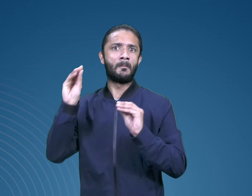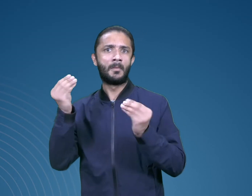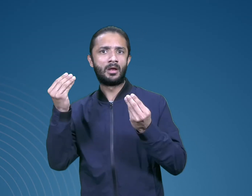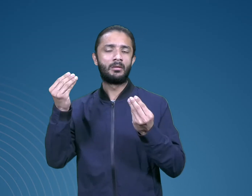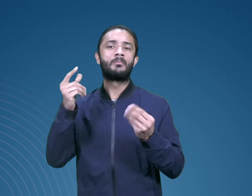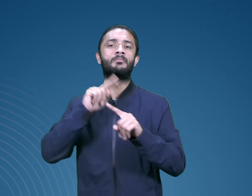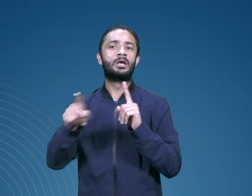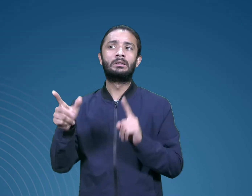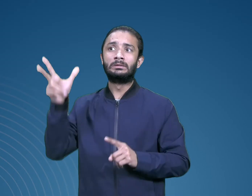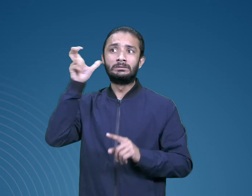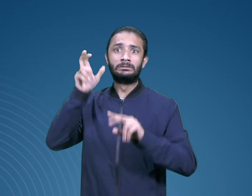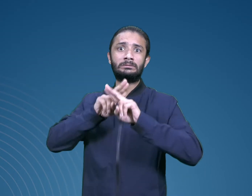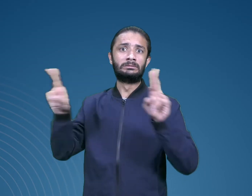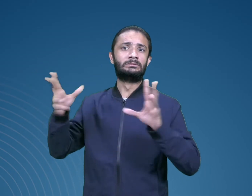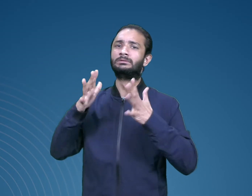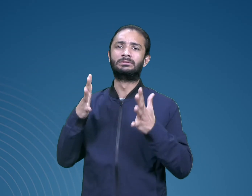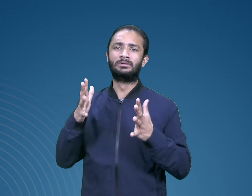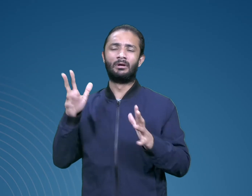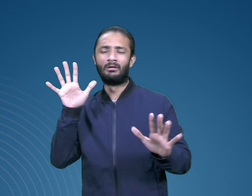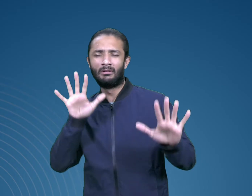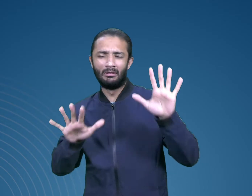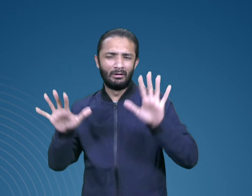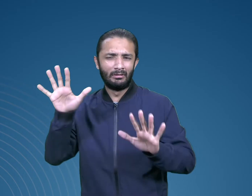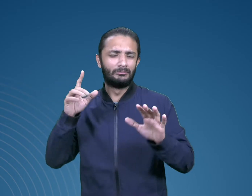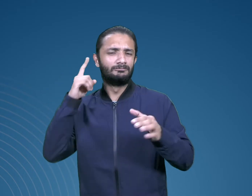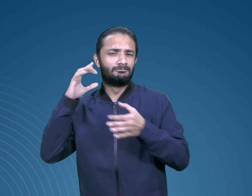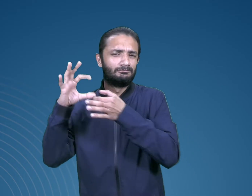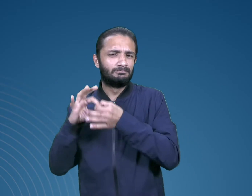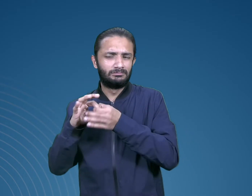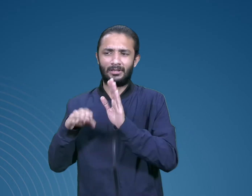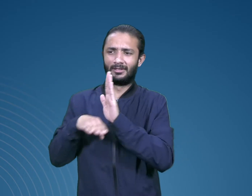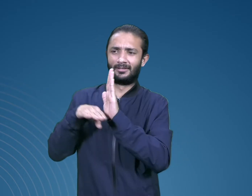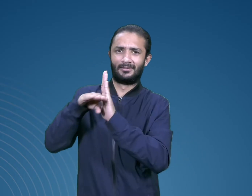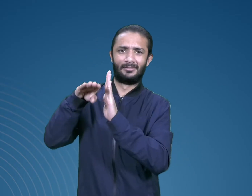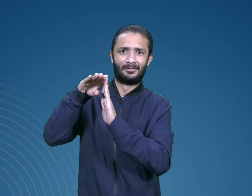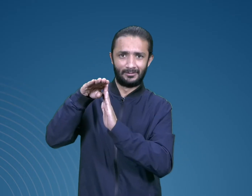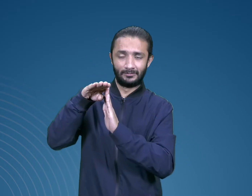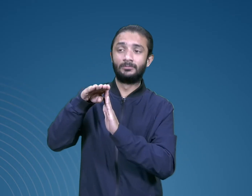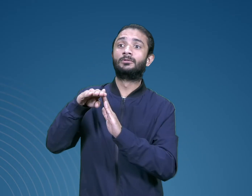speech is difficult to understand even in quiet situations.